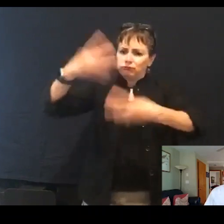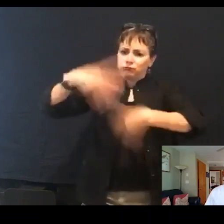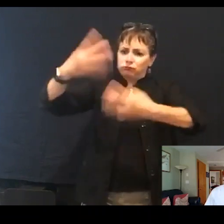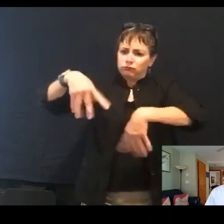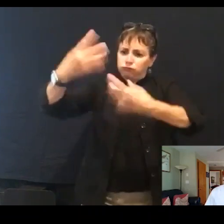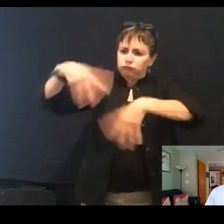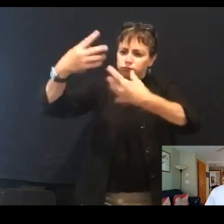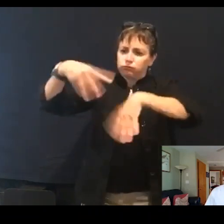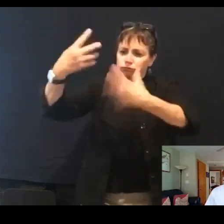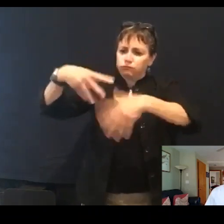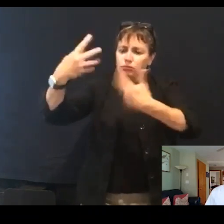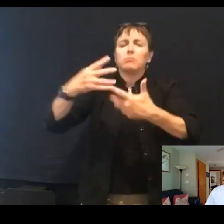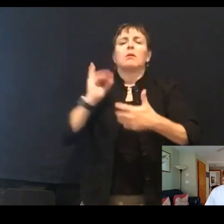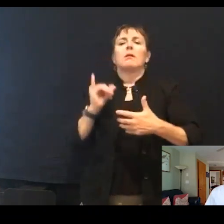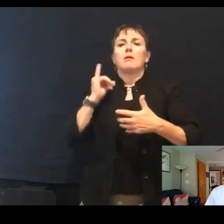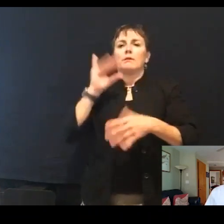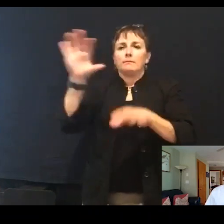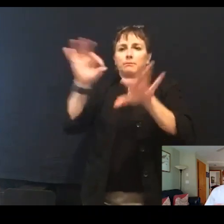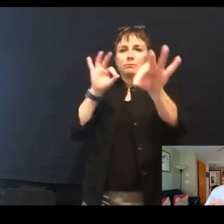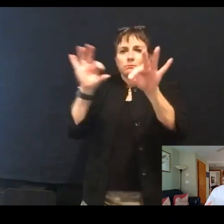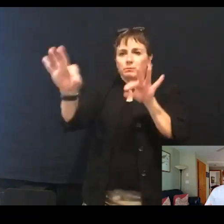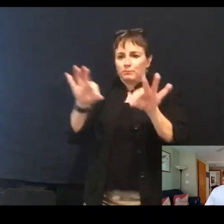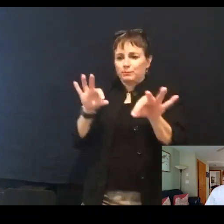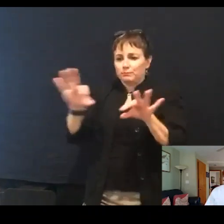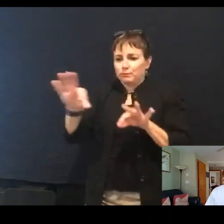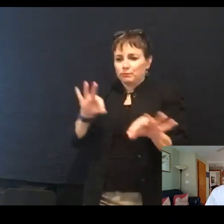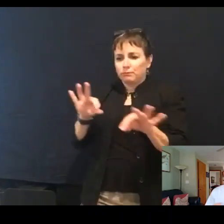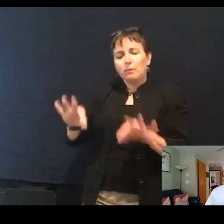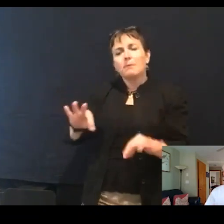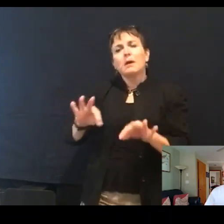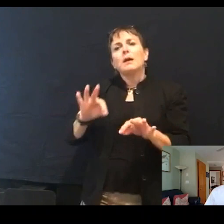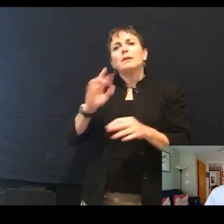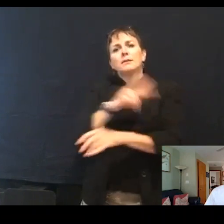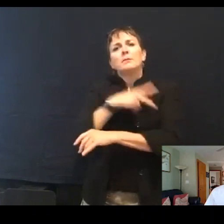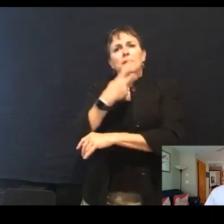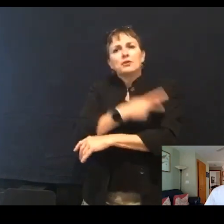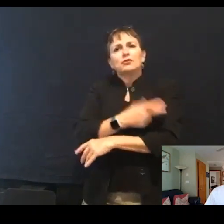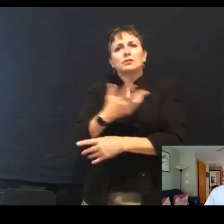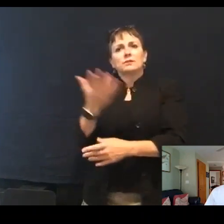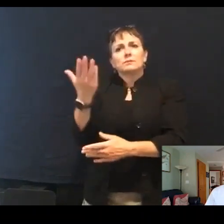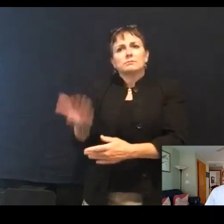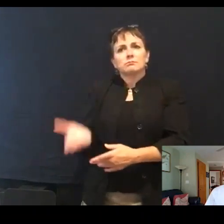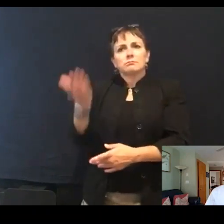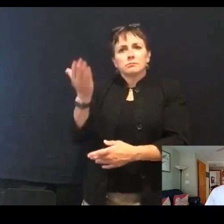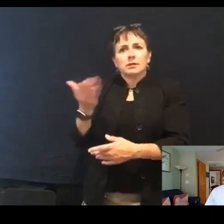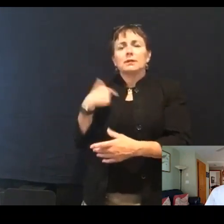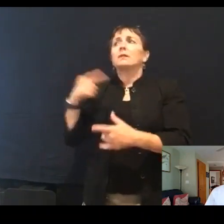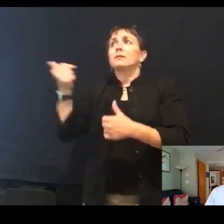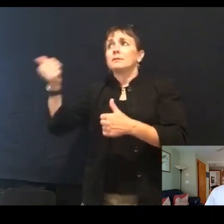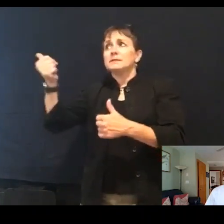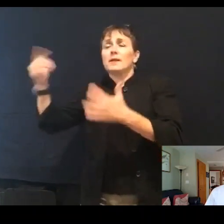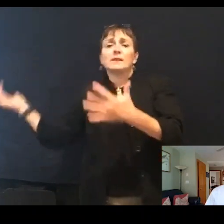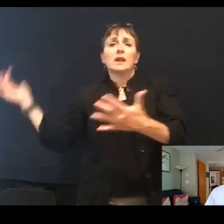that data, and then identify the patients and the clinicians associated with those patients who they can then reach out